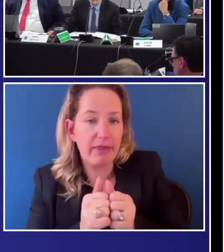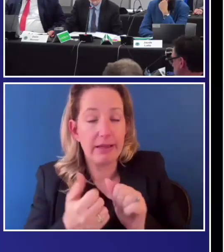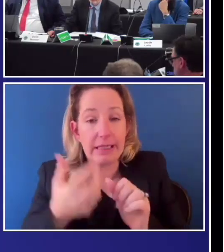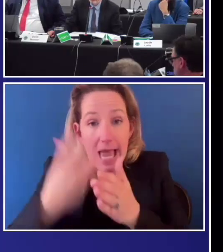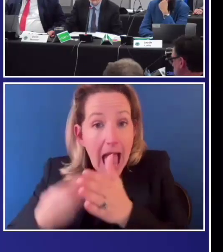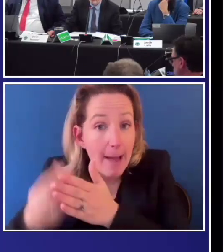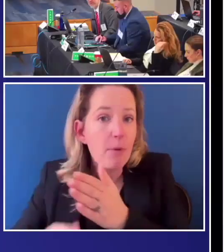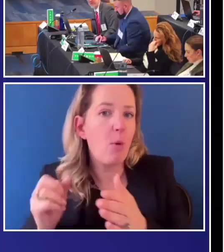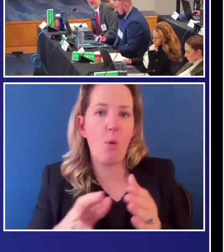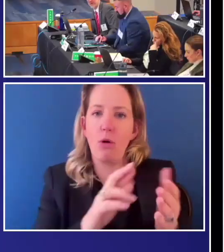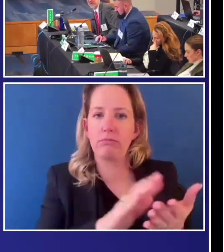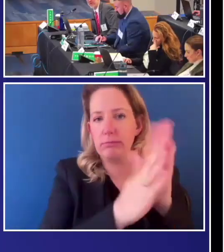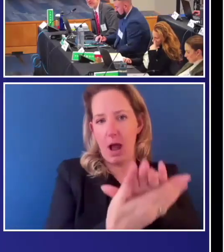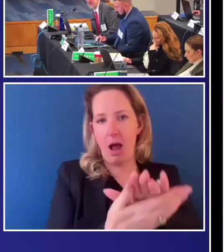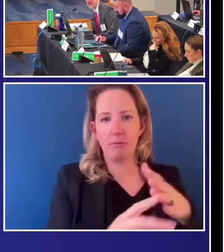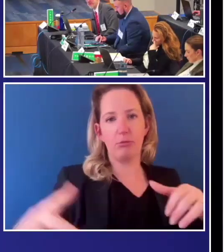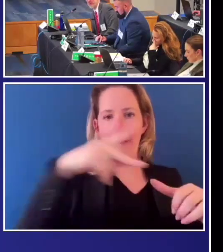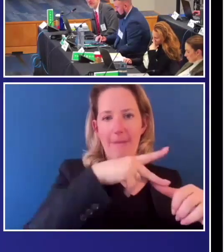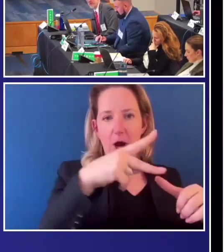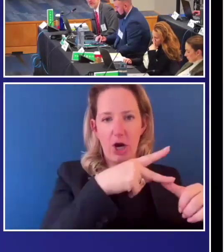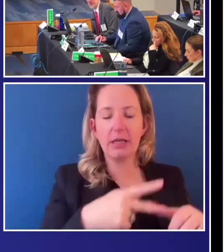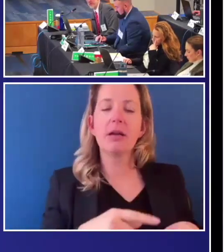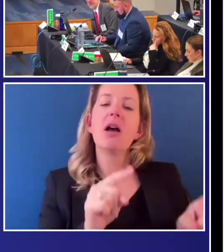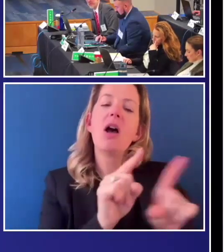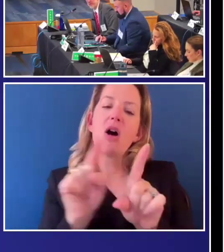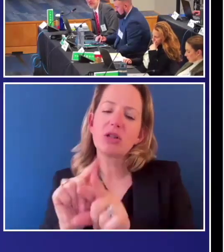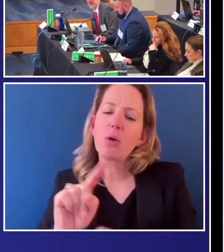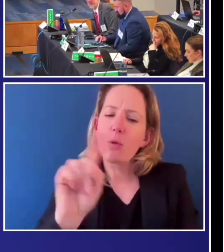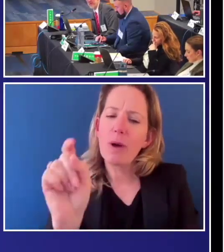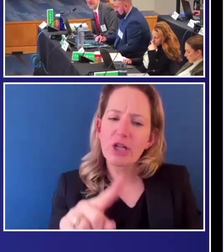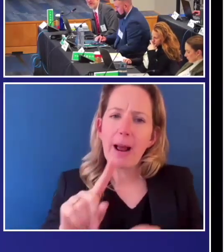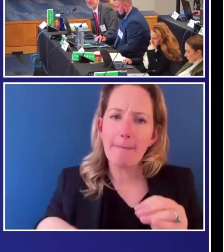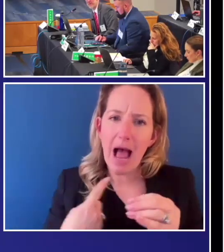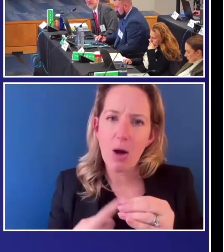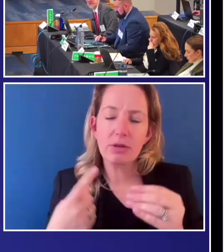conversation myself and others have had about statistical reliability should play a factor in that maybe.